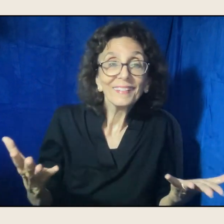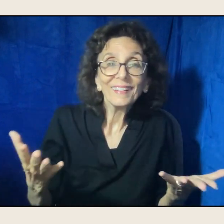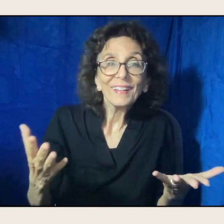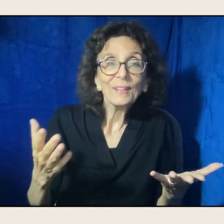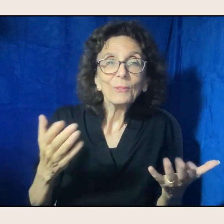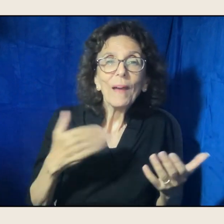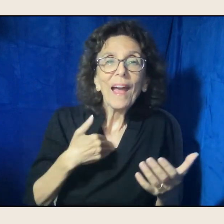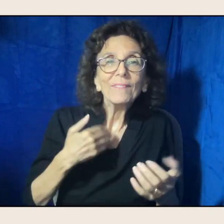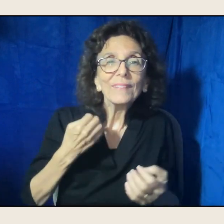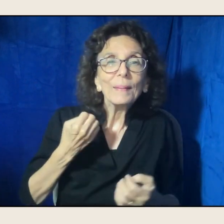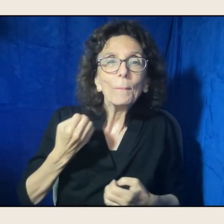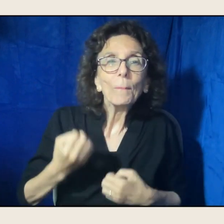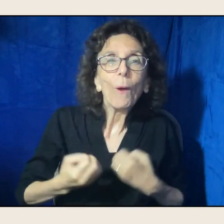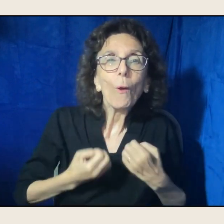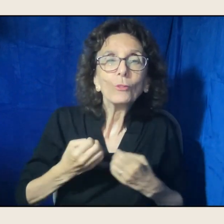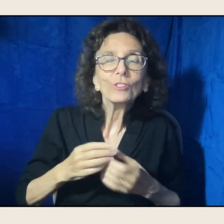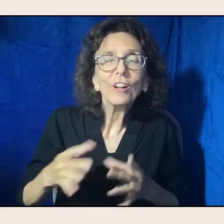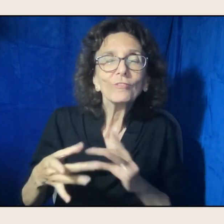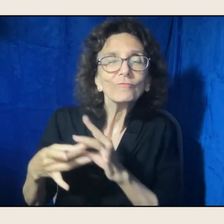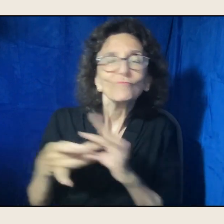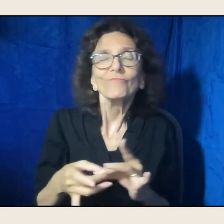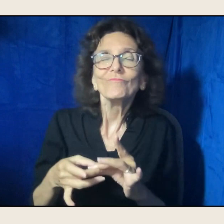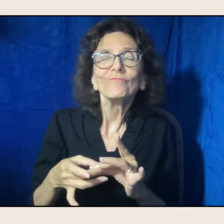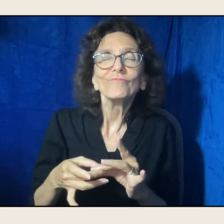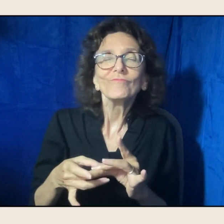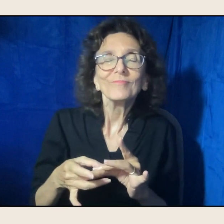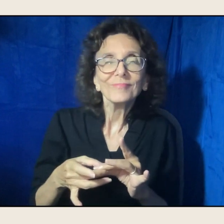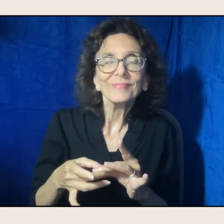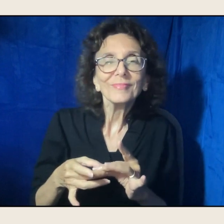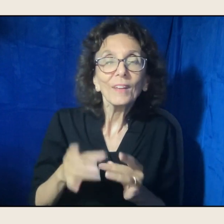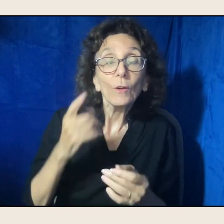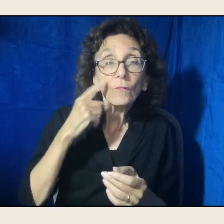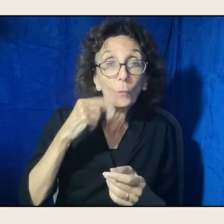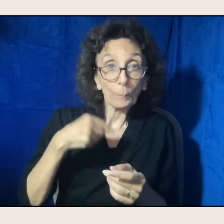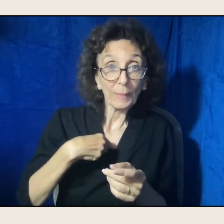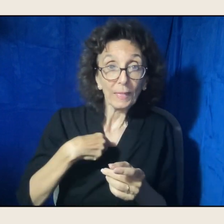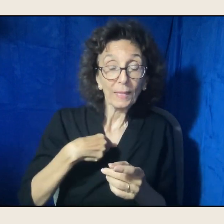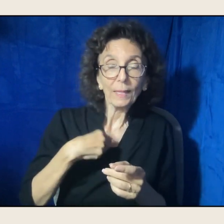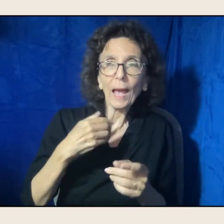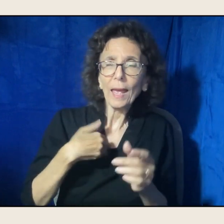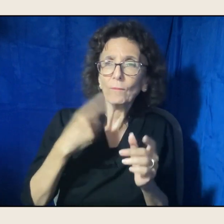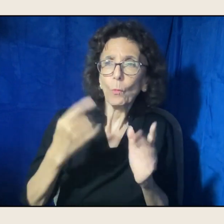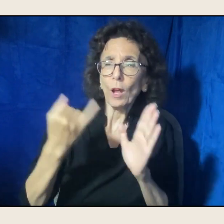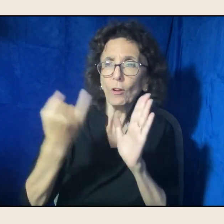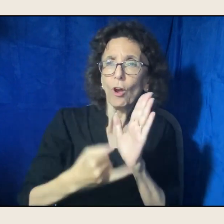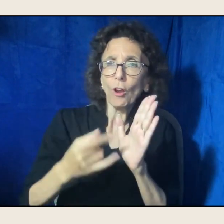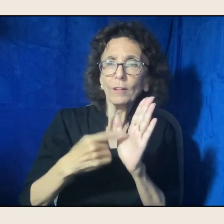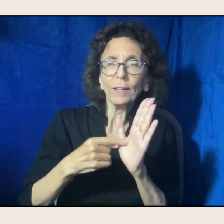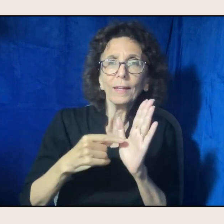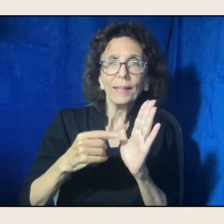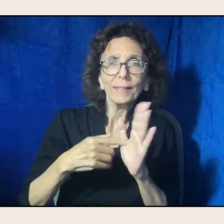And so for me, I have one artwork, kind of an immersive film installation called "Wacissa."